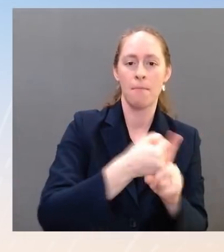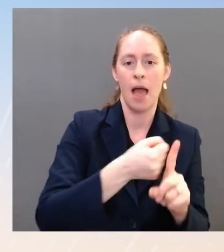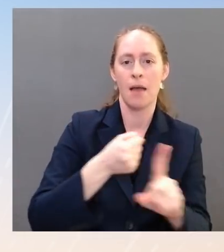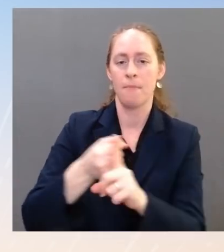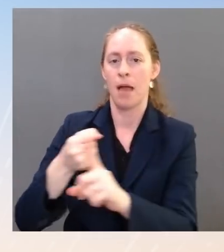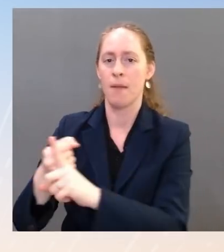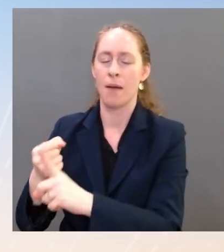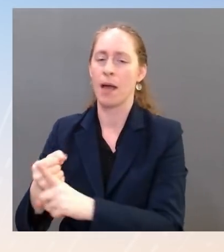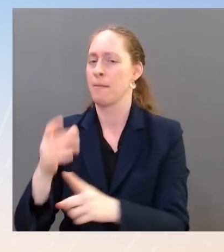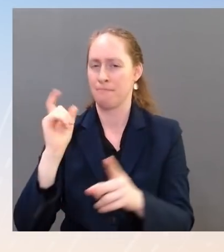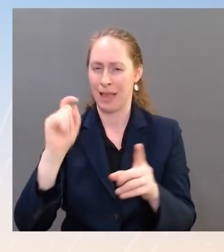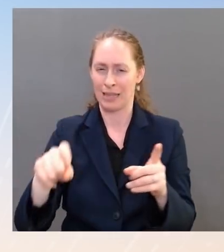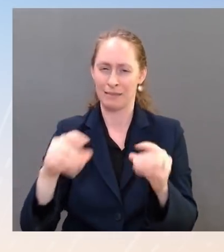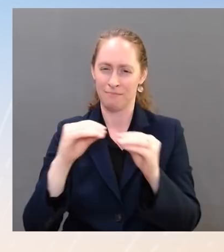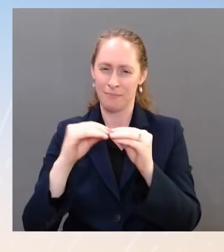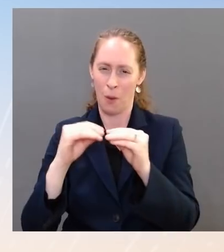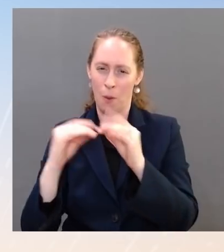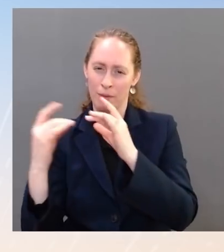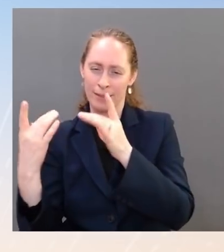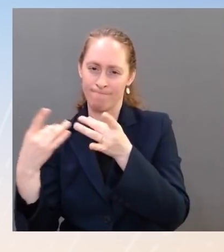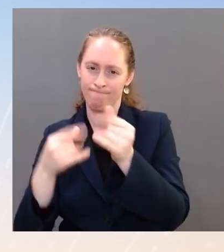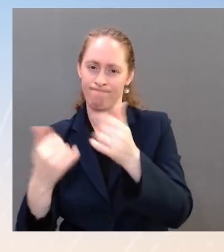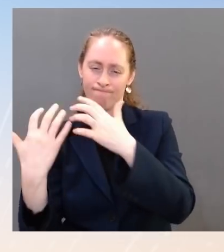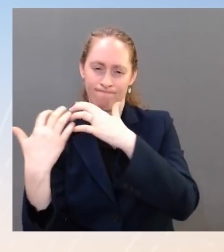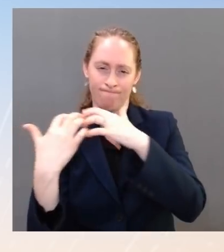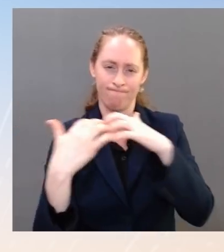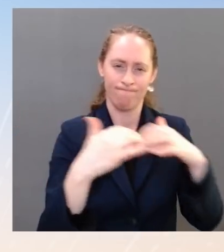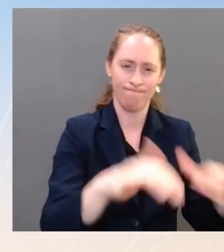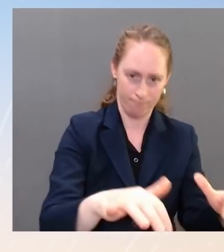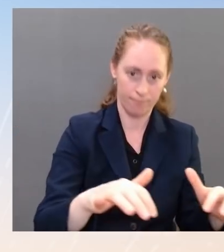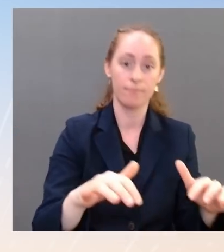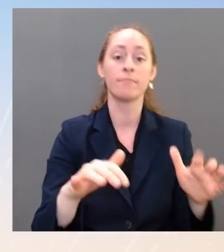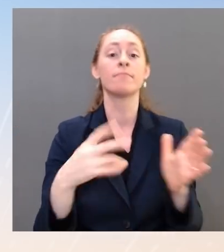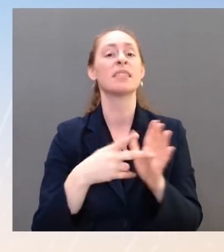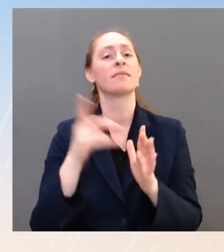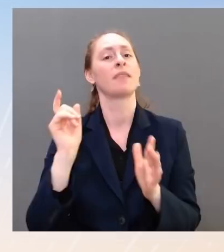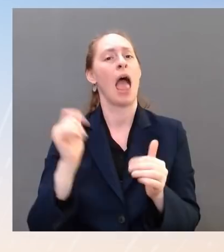And I just use one example of Secretary Pete and others conditioning grant funding